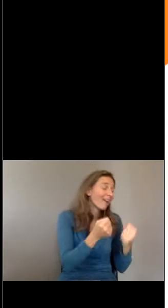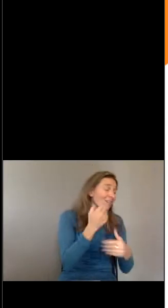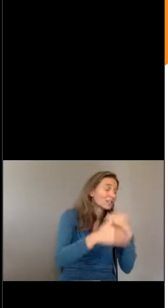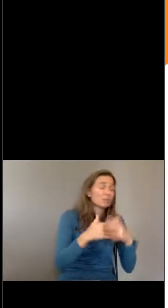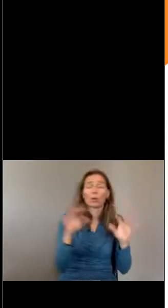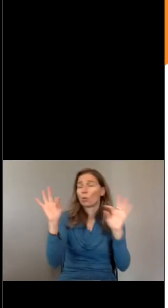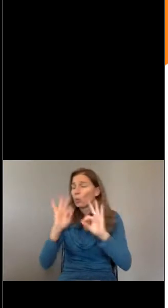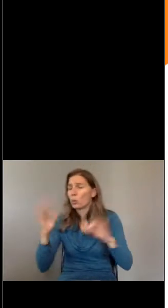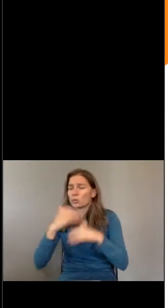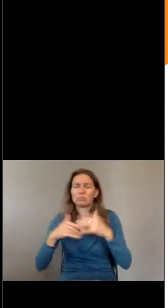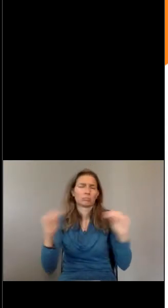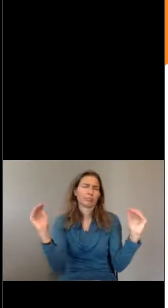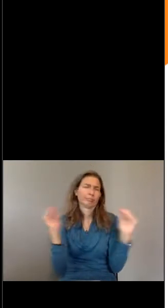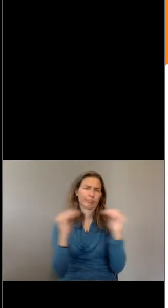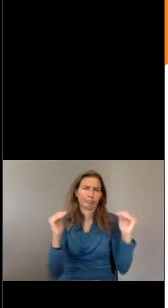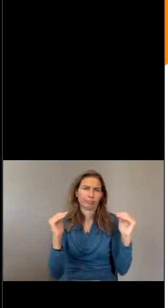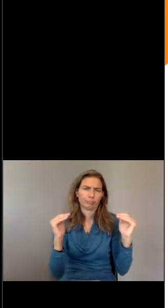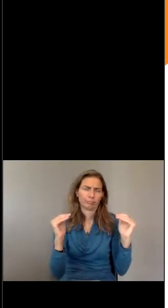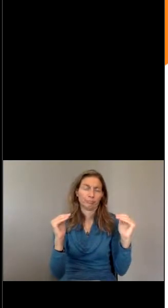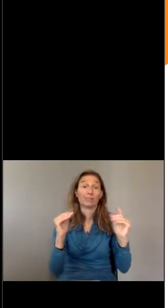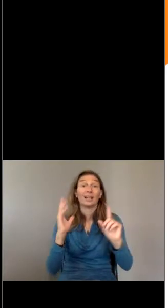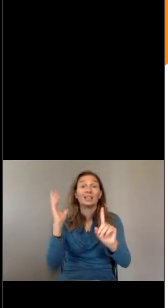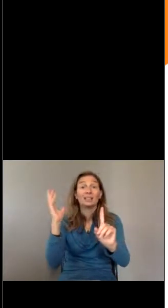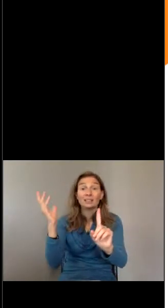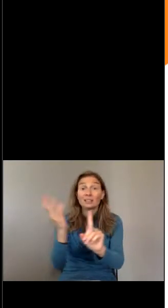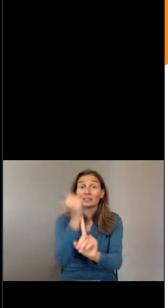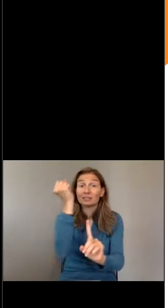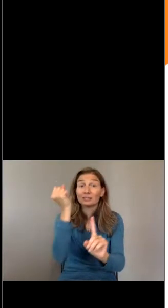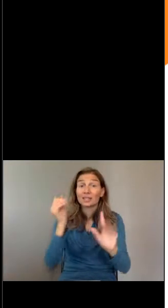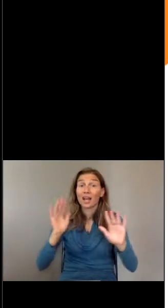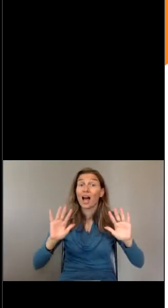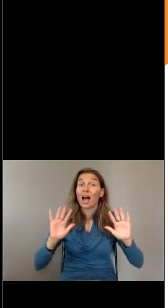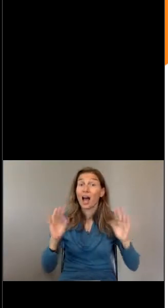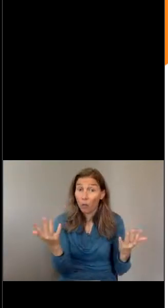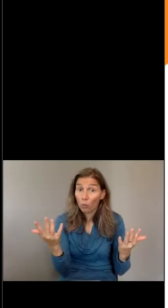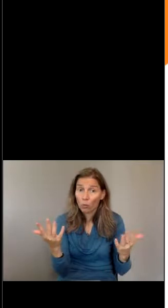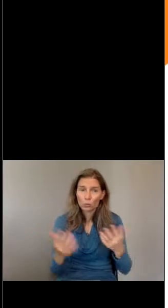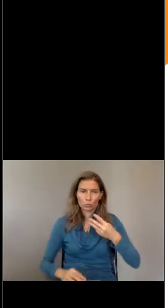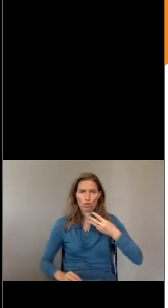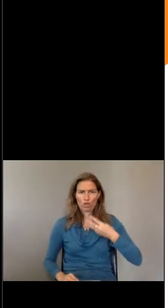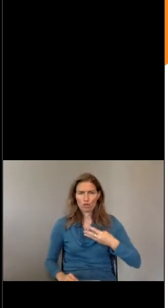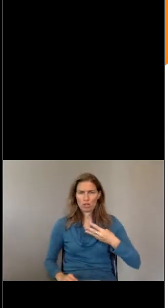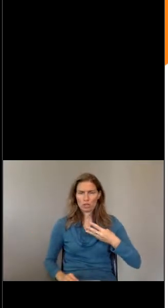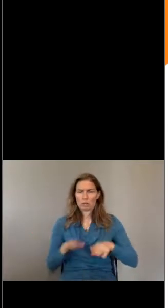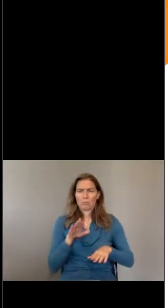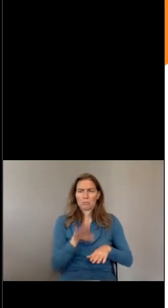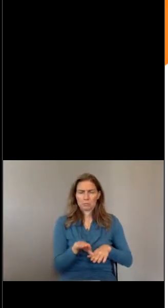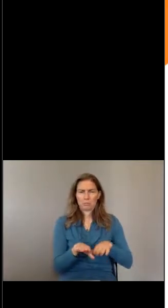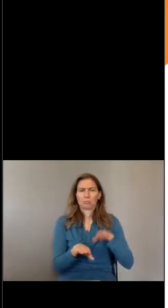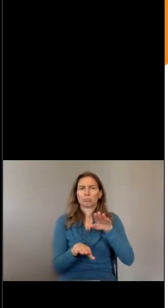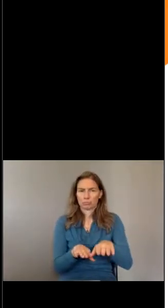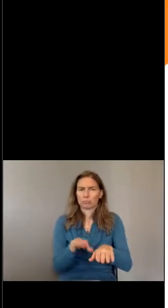And how we are going to achieve this? We've defined three basic steps. The first one is the definition